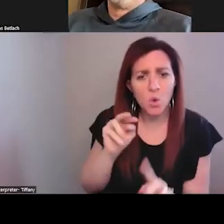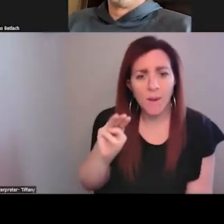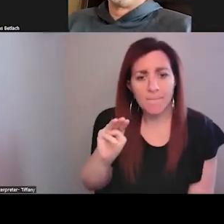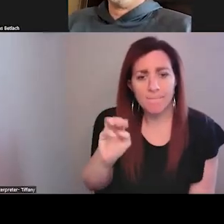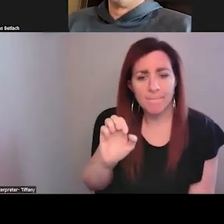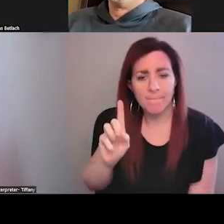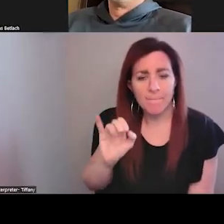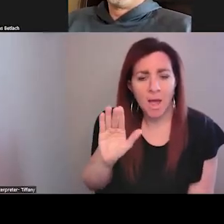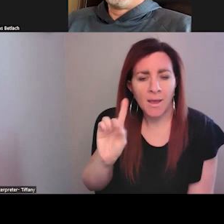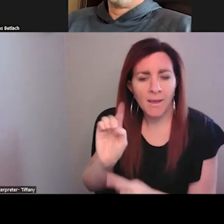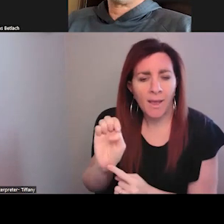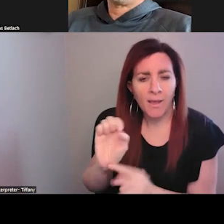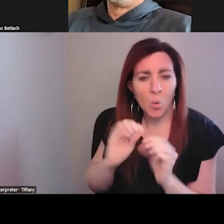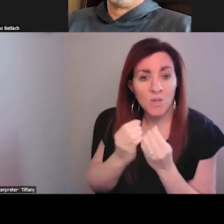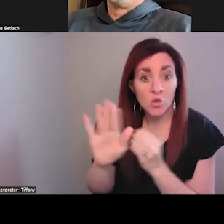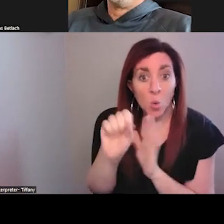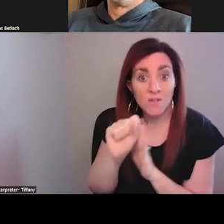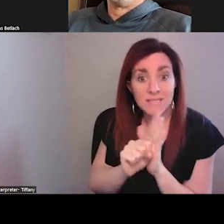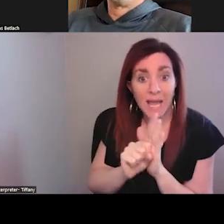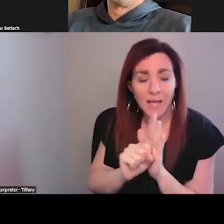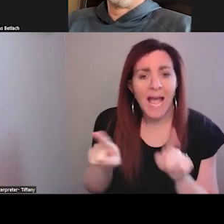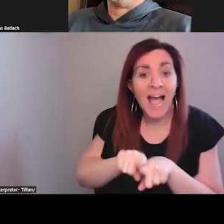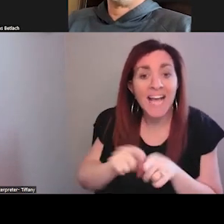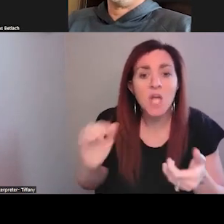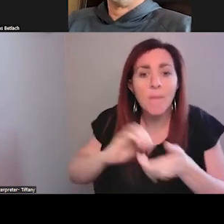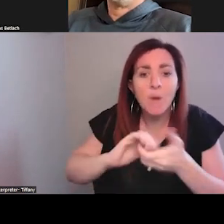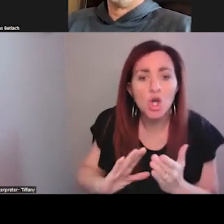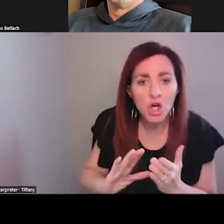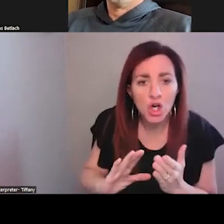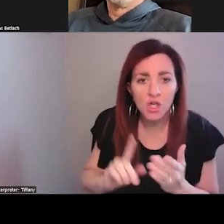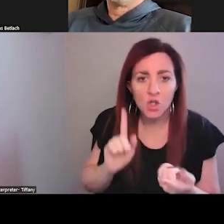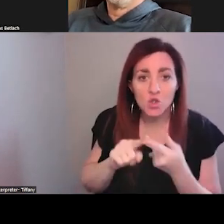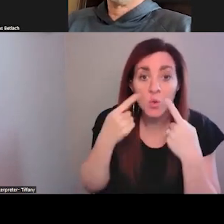IN YOUR STATE AS A PARTNER IN TERMS OF ACCOMPLISHING THINGS SO